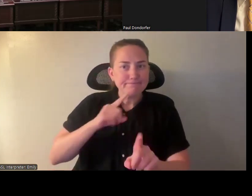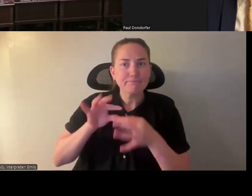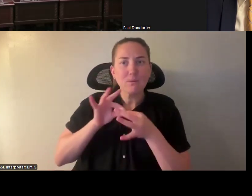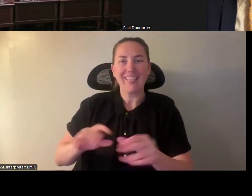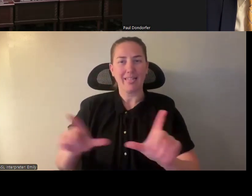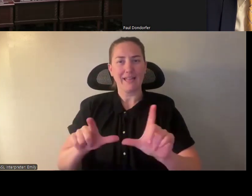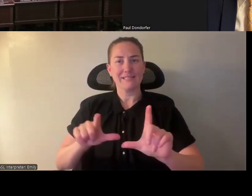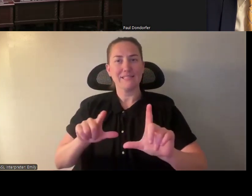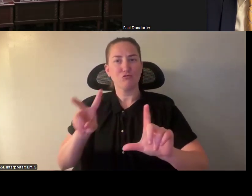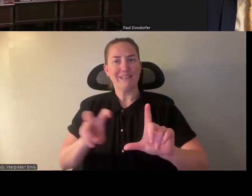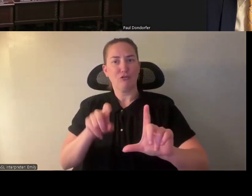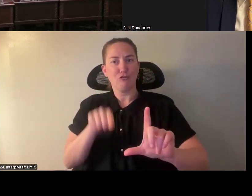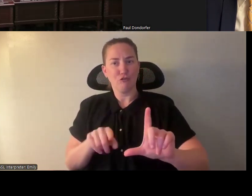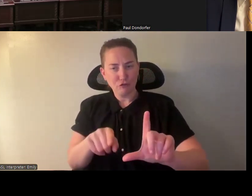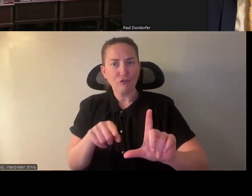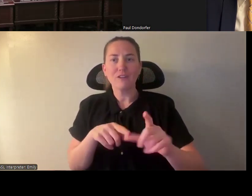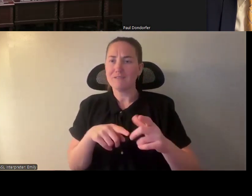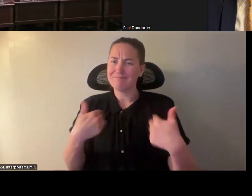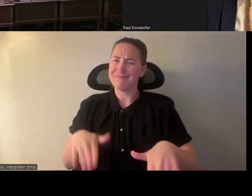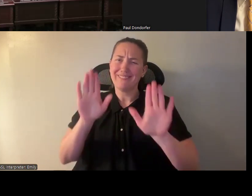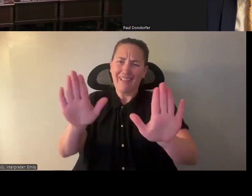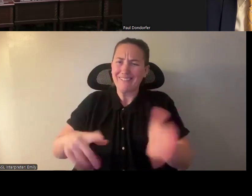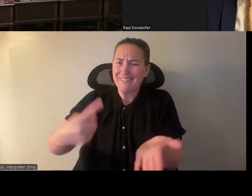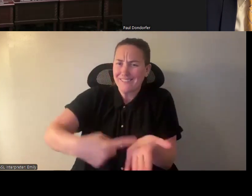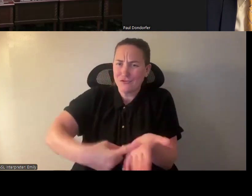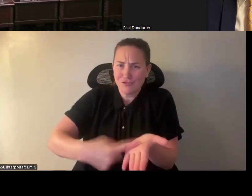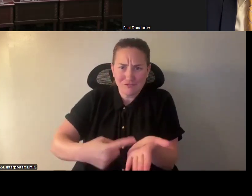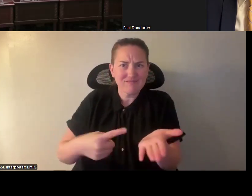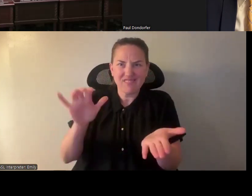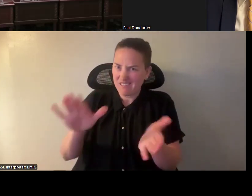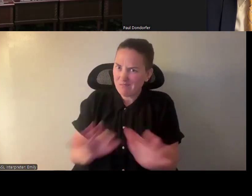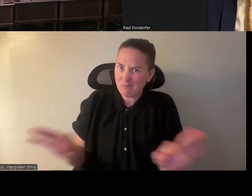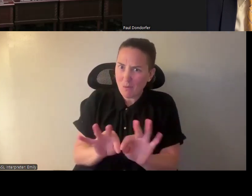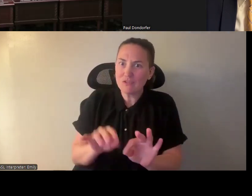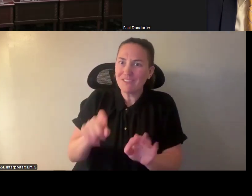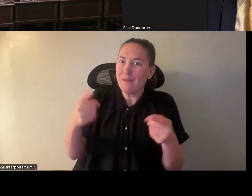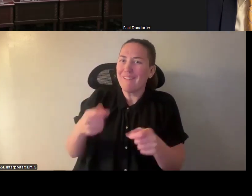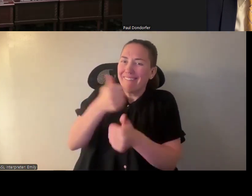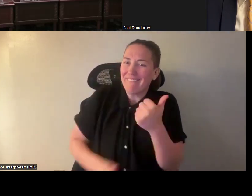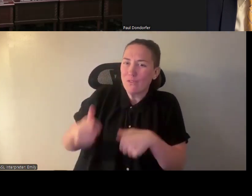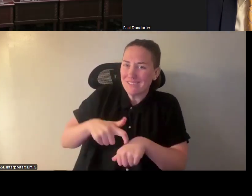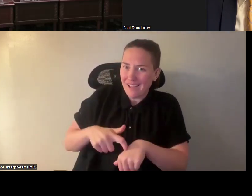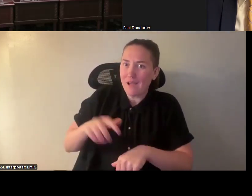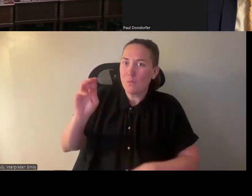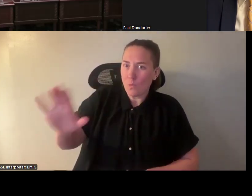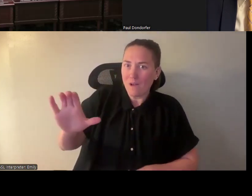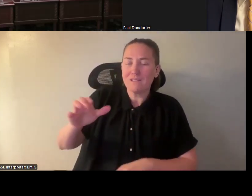readers has been fantastic It's what we should be doing every time that Monroe County engages